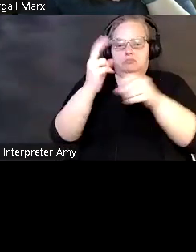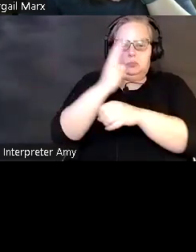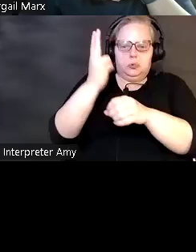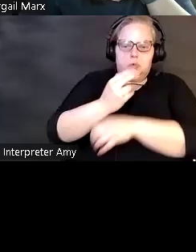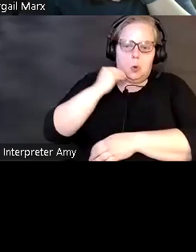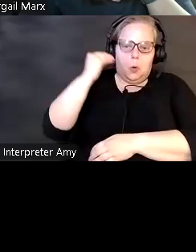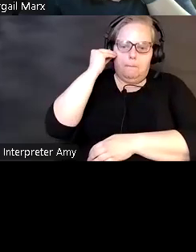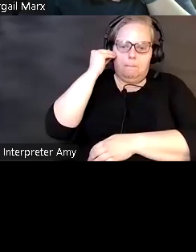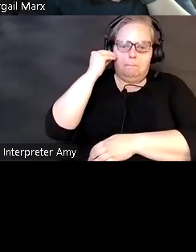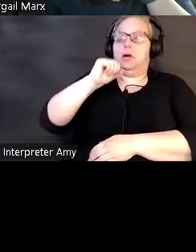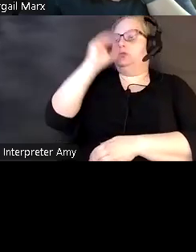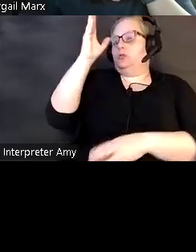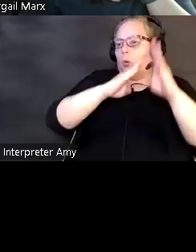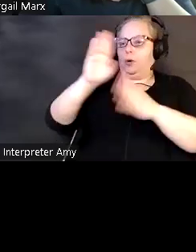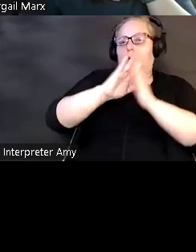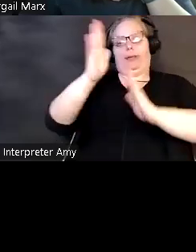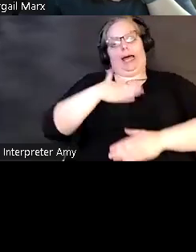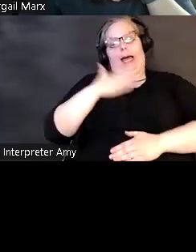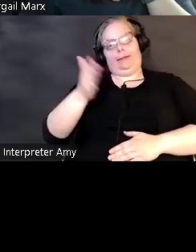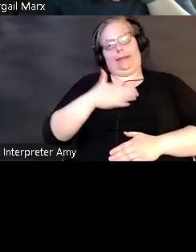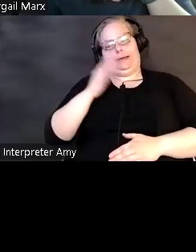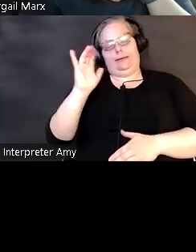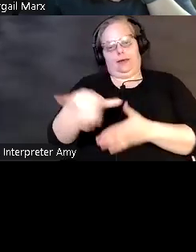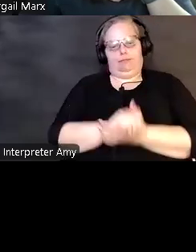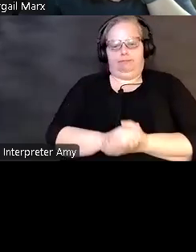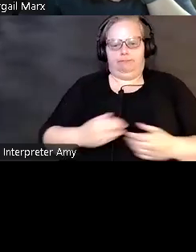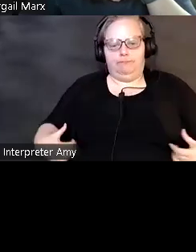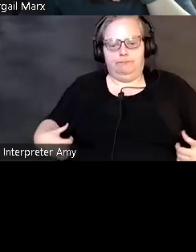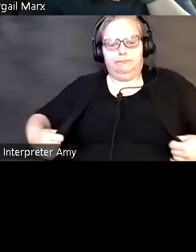be happy, something like that. This individual is evaluated by